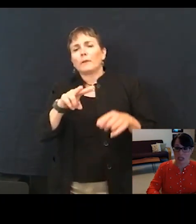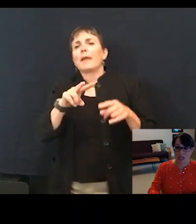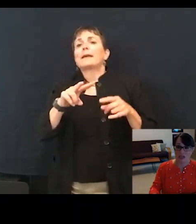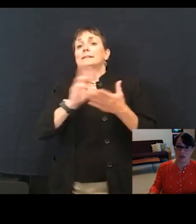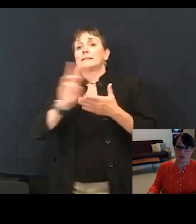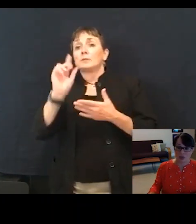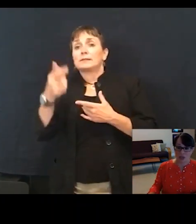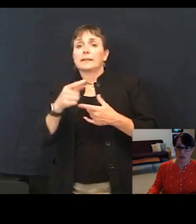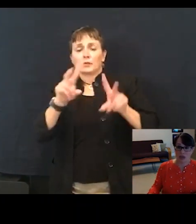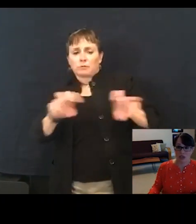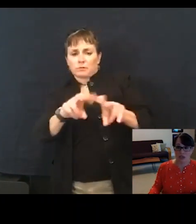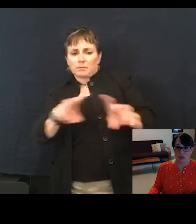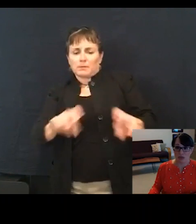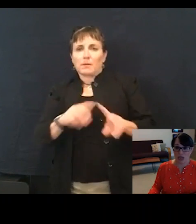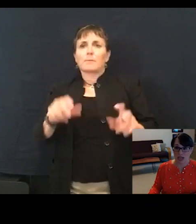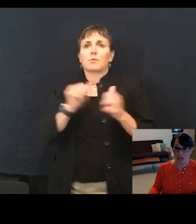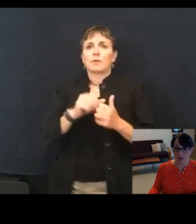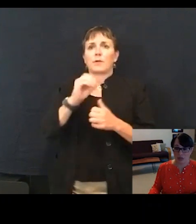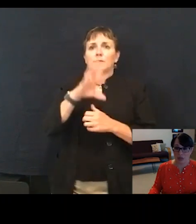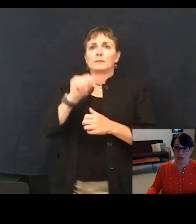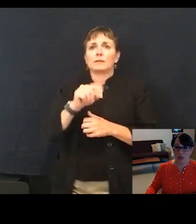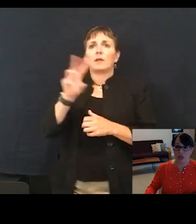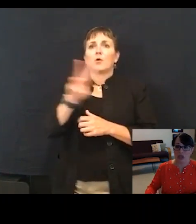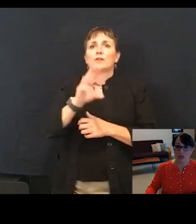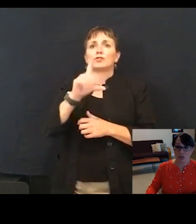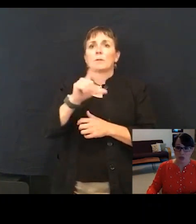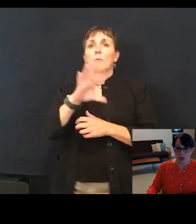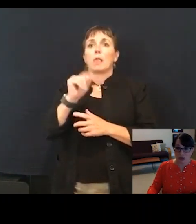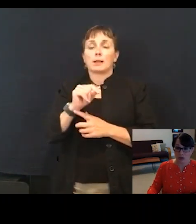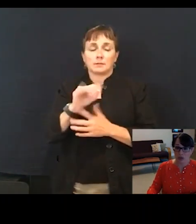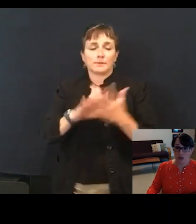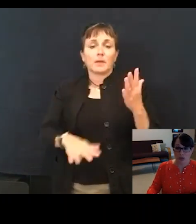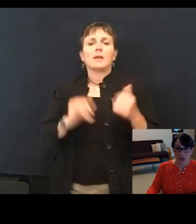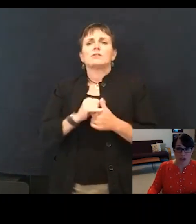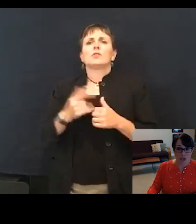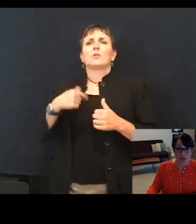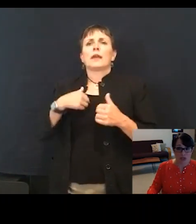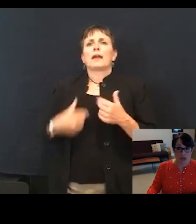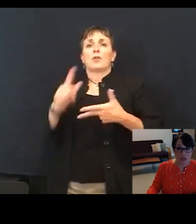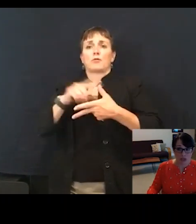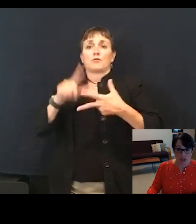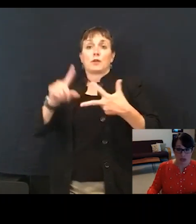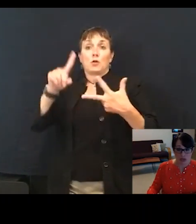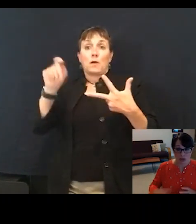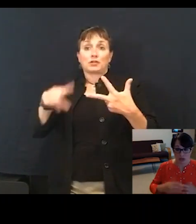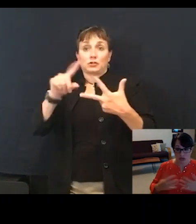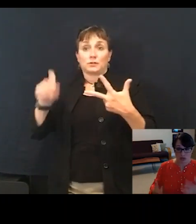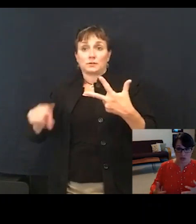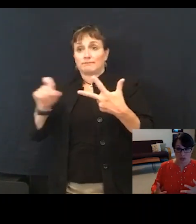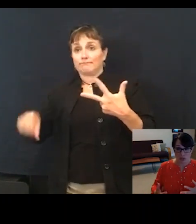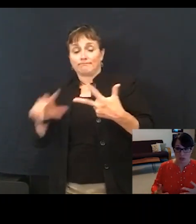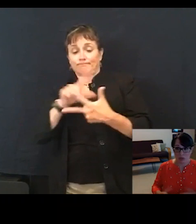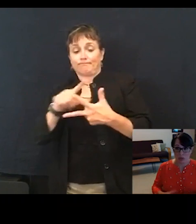And the three main questions we were asking were, number one, will the hybrid V2 vectors with this altered split point